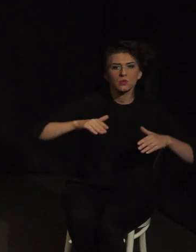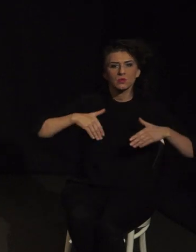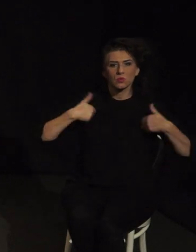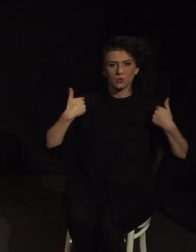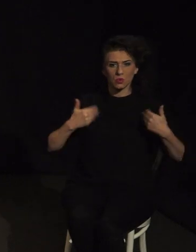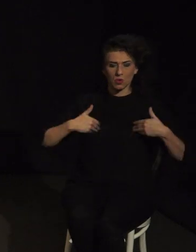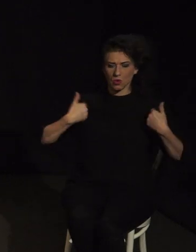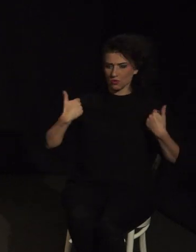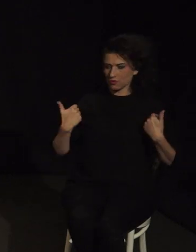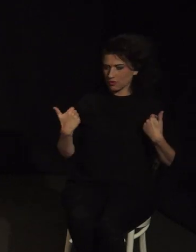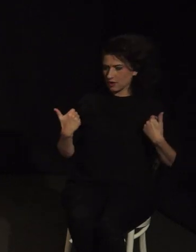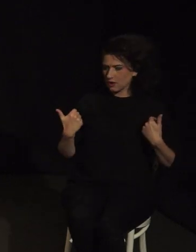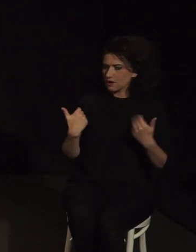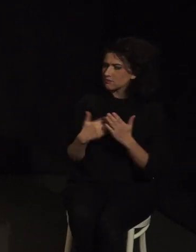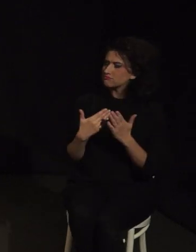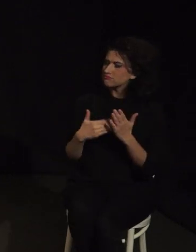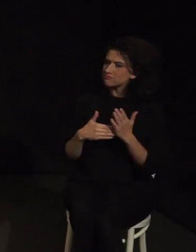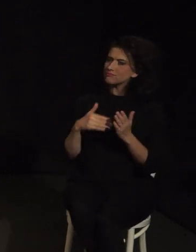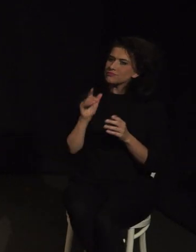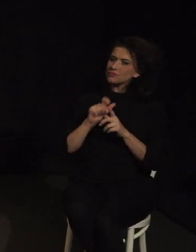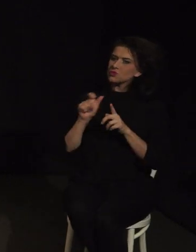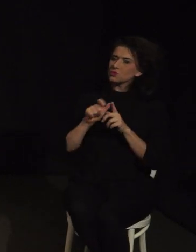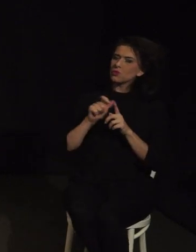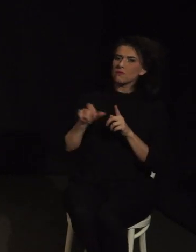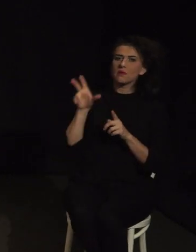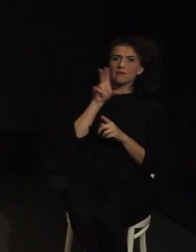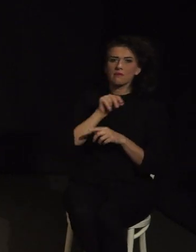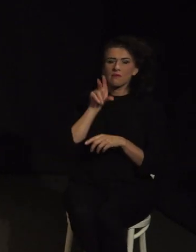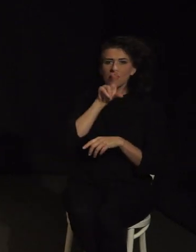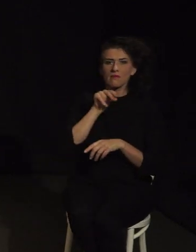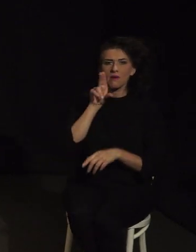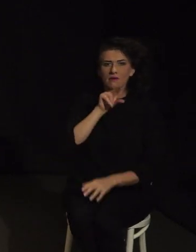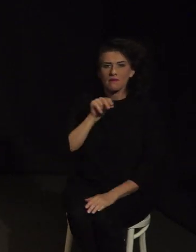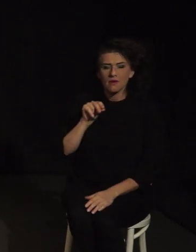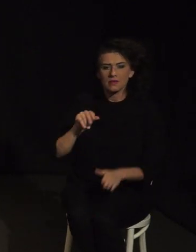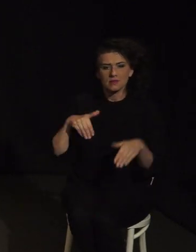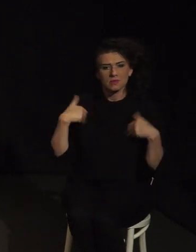The caesura at the end of the verse is not so insignificant either,